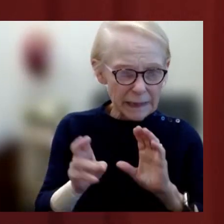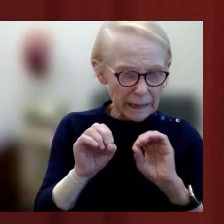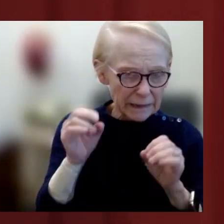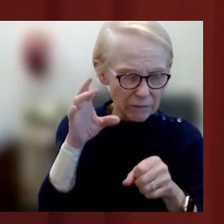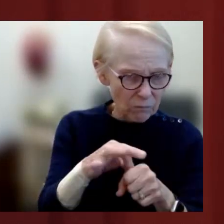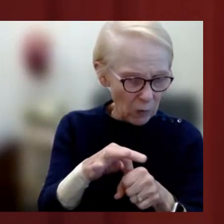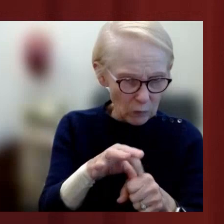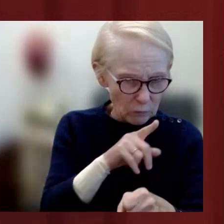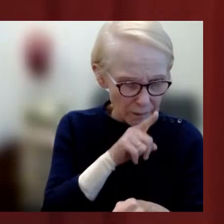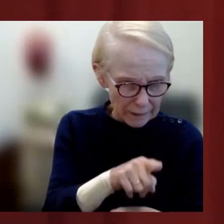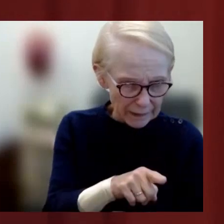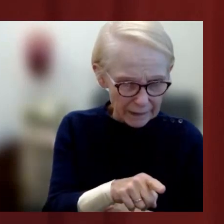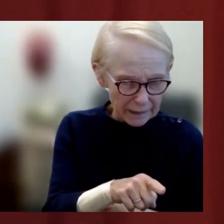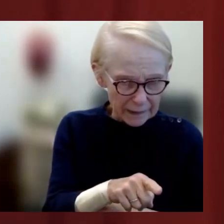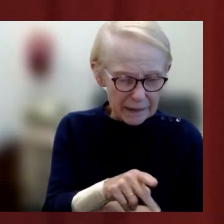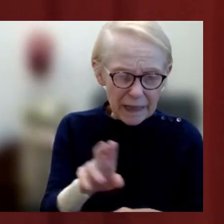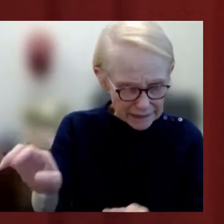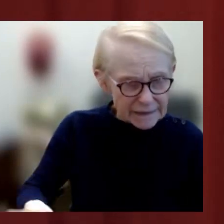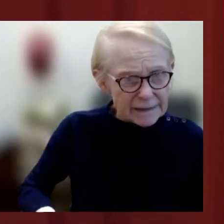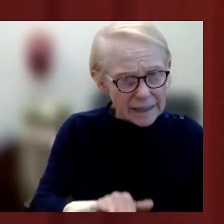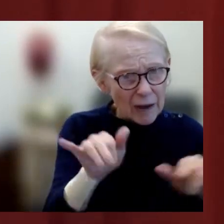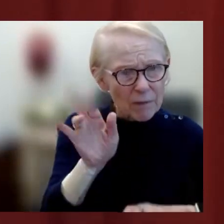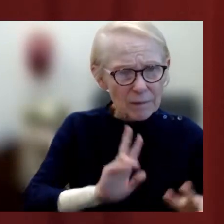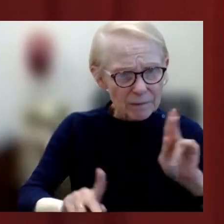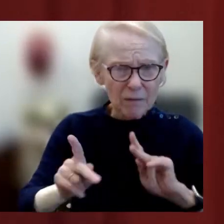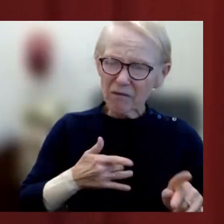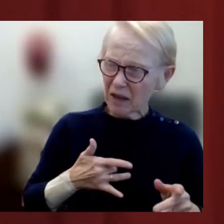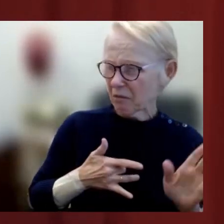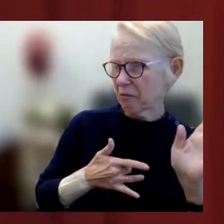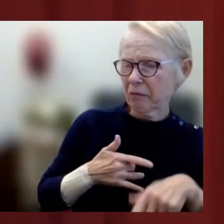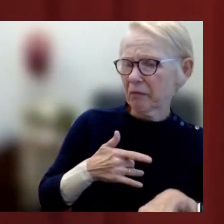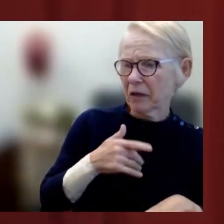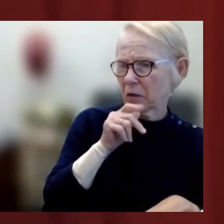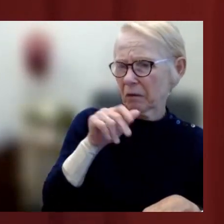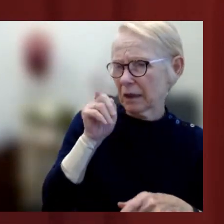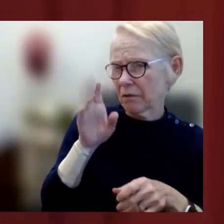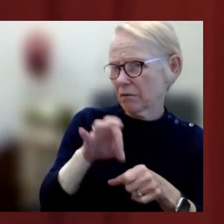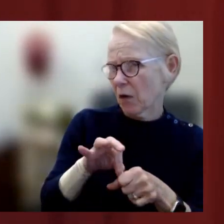things that's that's a common theme amongst people absolutely with voting so you guys mentioned it a